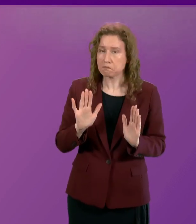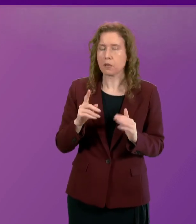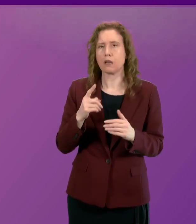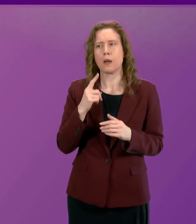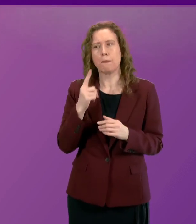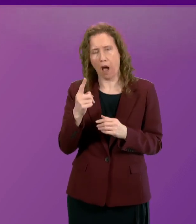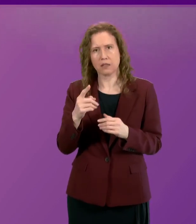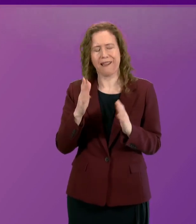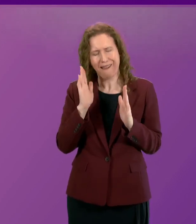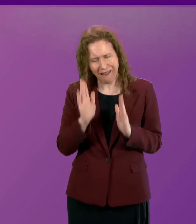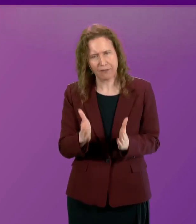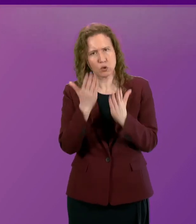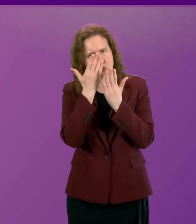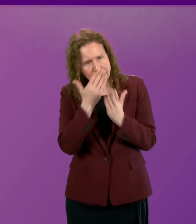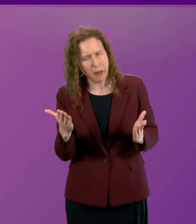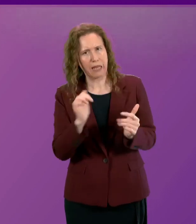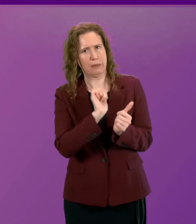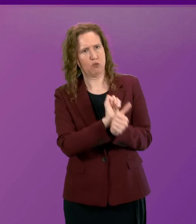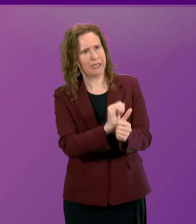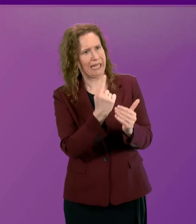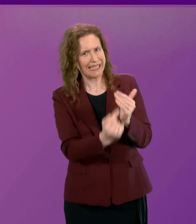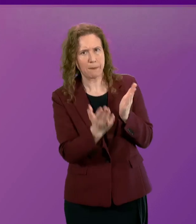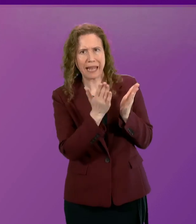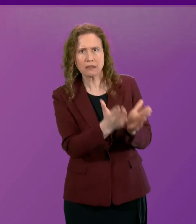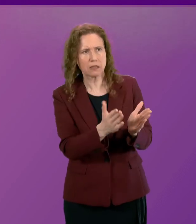subject to respecting the operational independence of the Scottish Prison